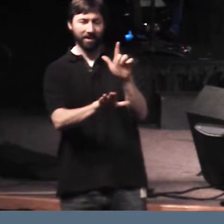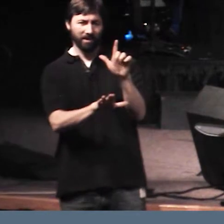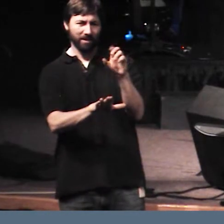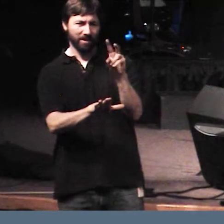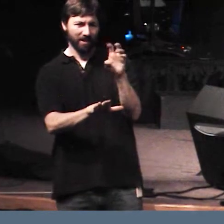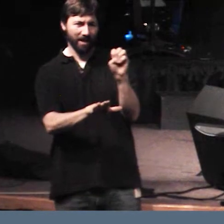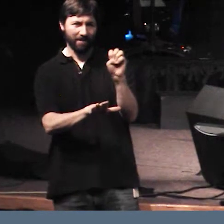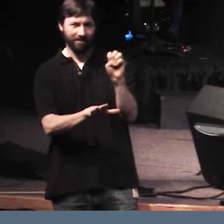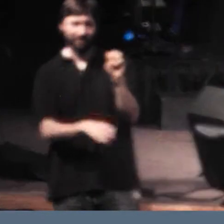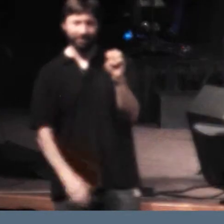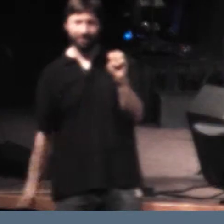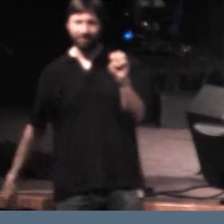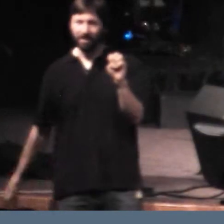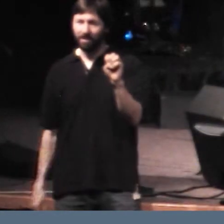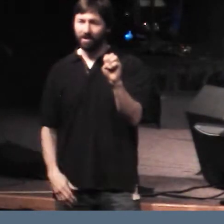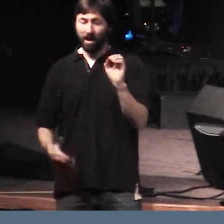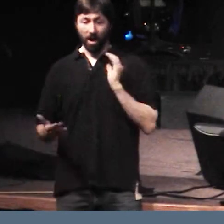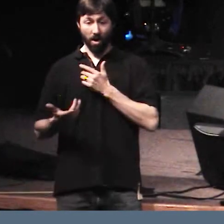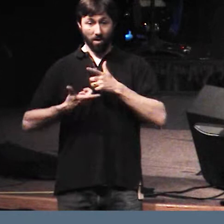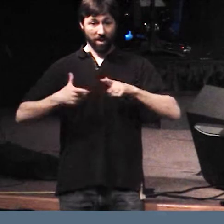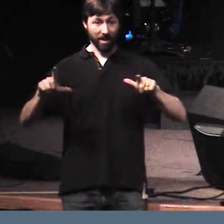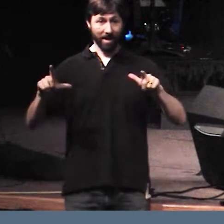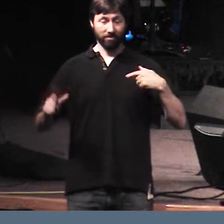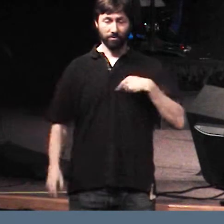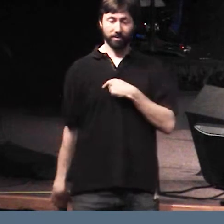and it's a word that really in our language we reserve